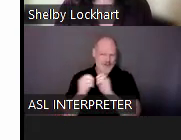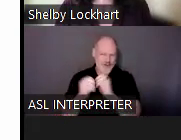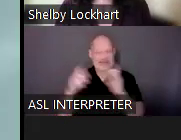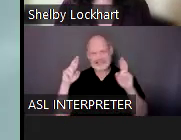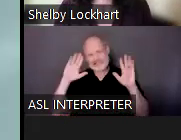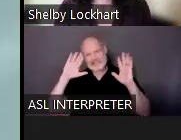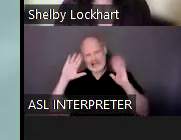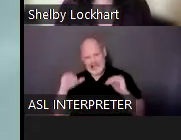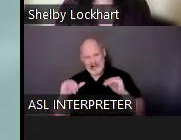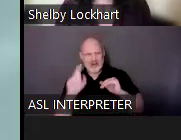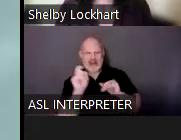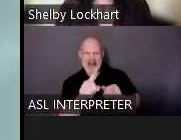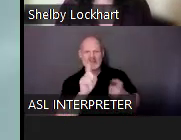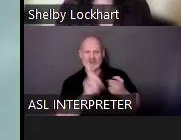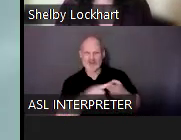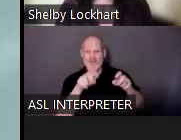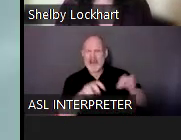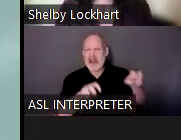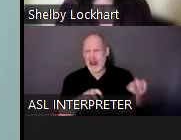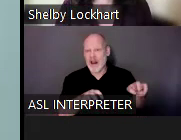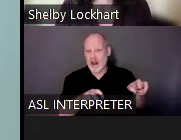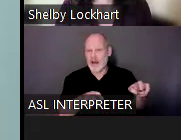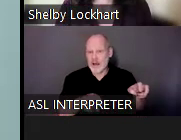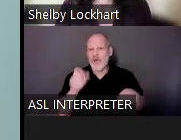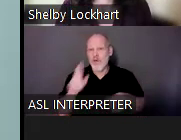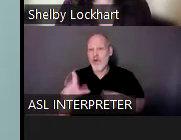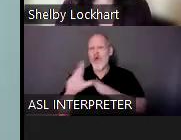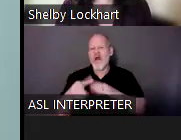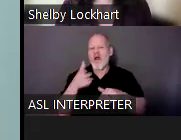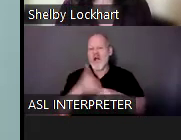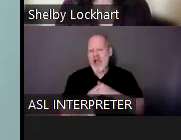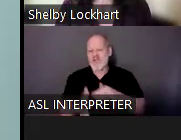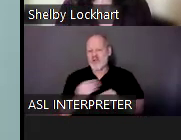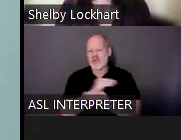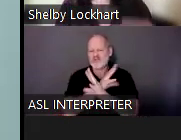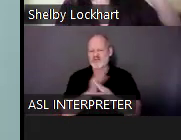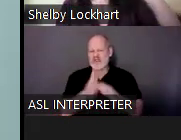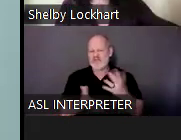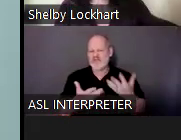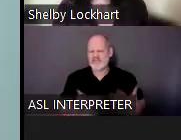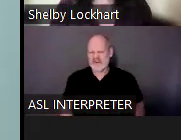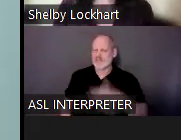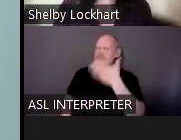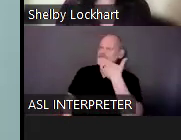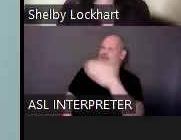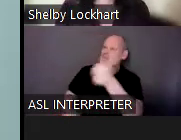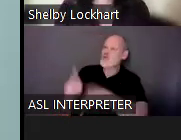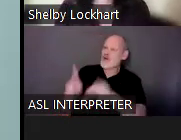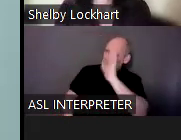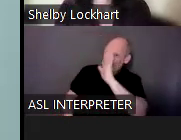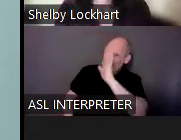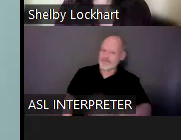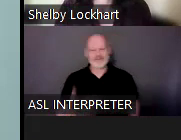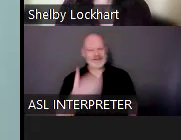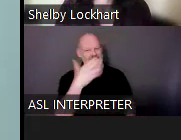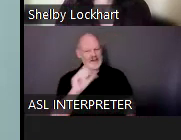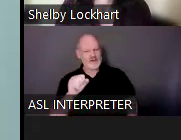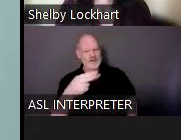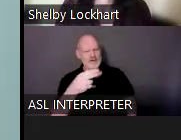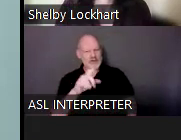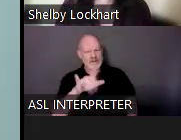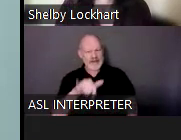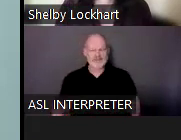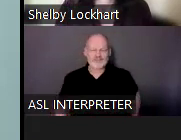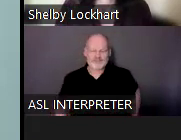and certainly after our time today. Thank you everyone, thank you Shelby;